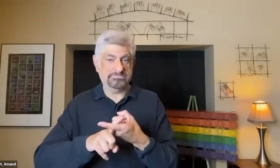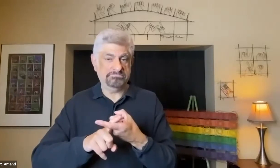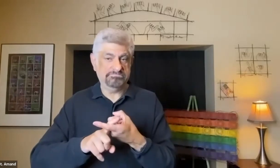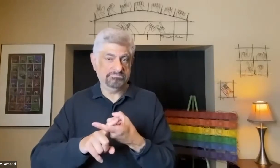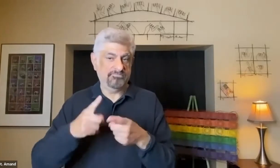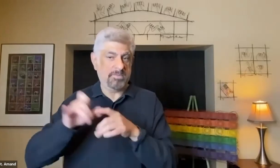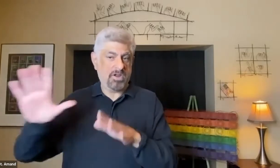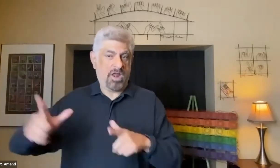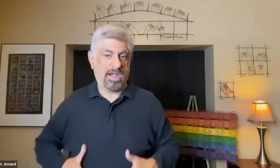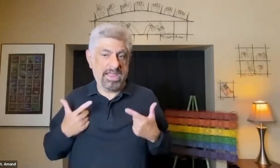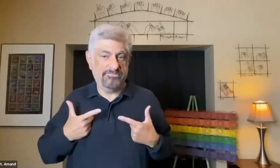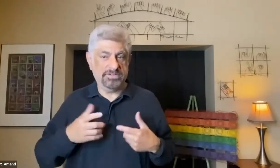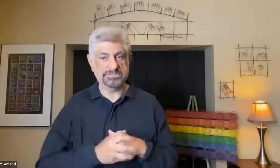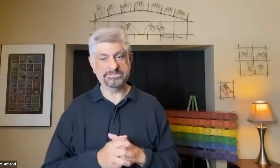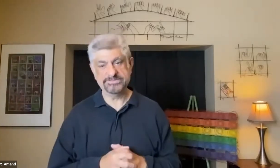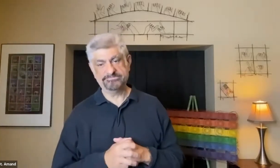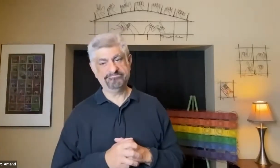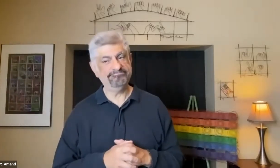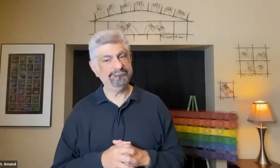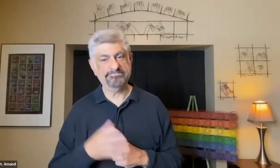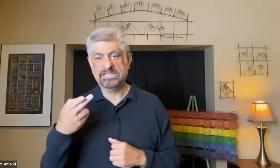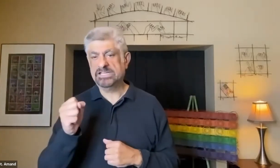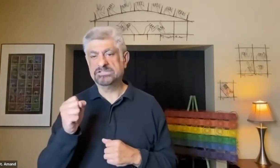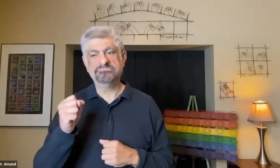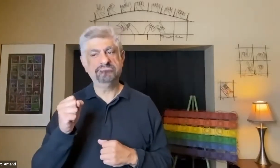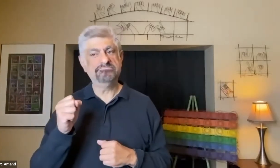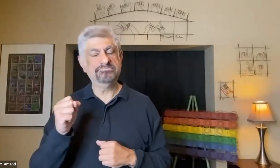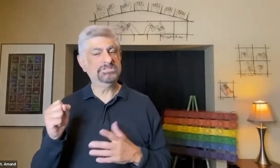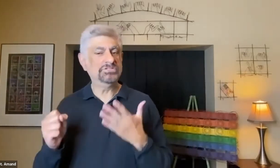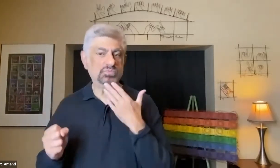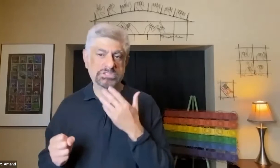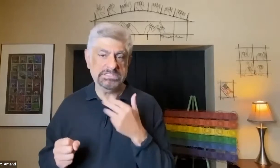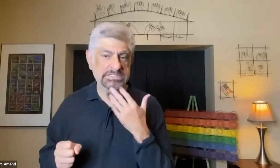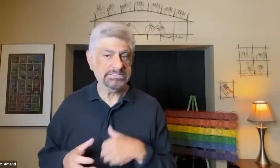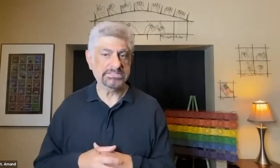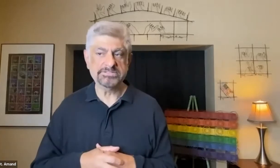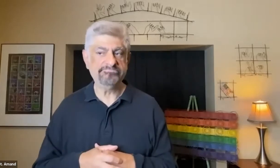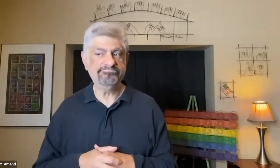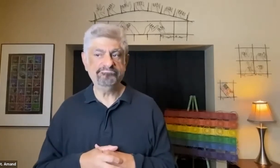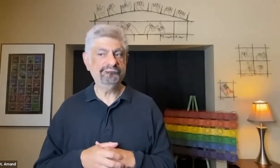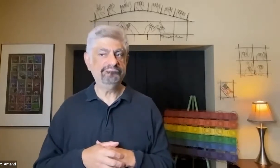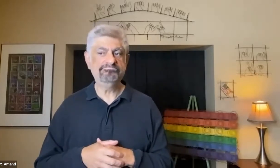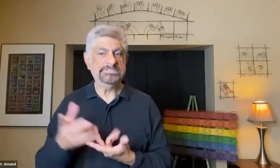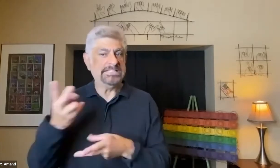I just--so many of his friends from his life and, you know, I'm sorry for all your loss, too.